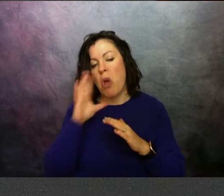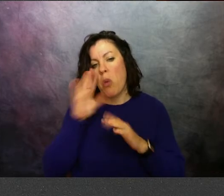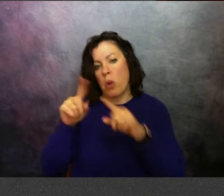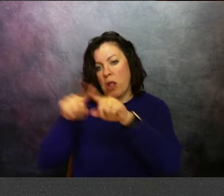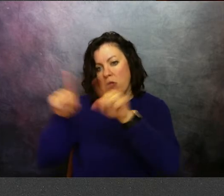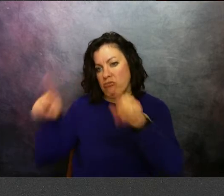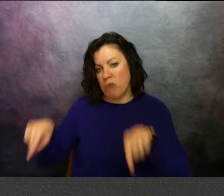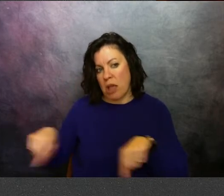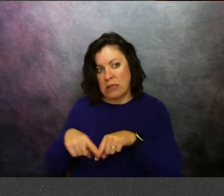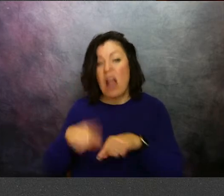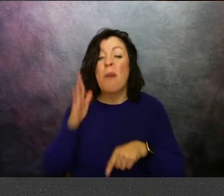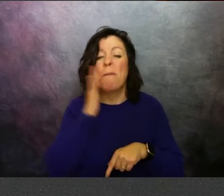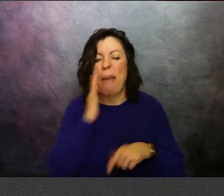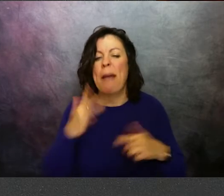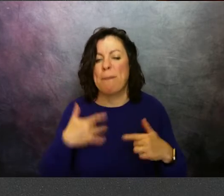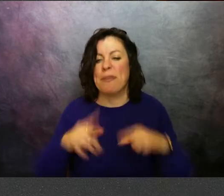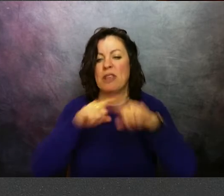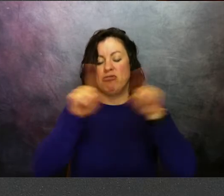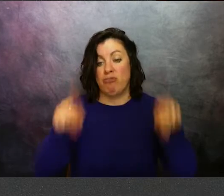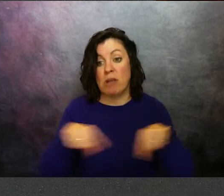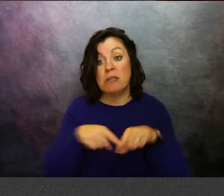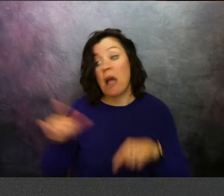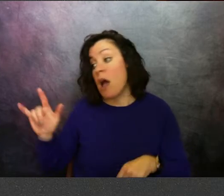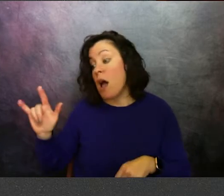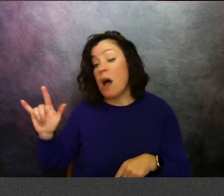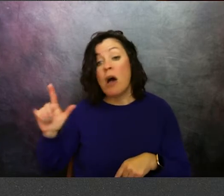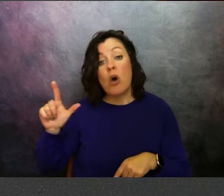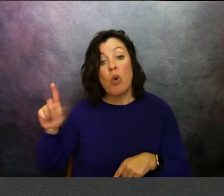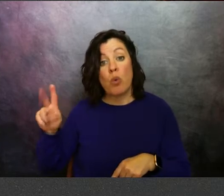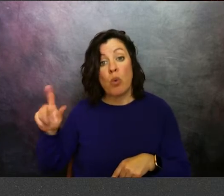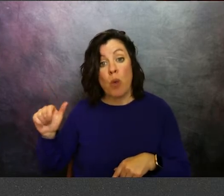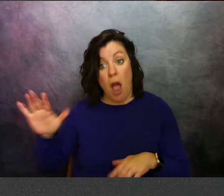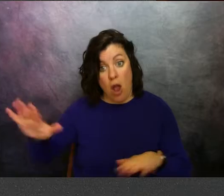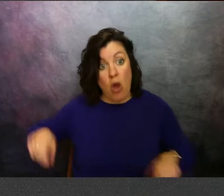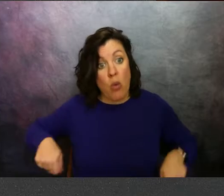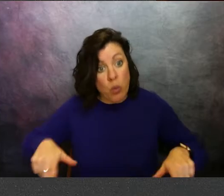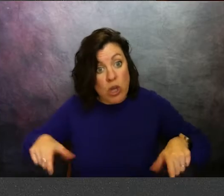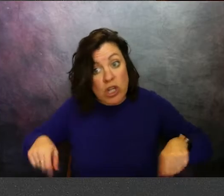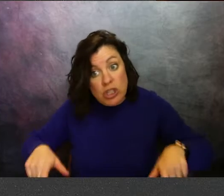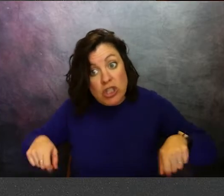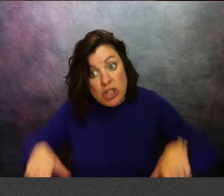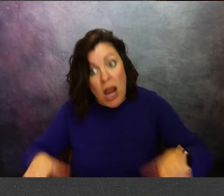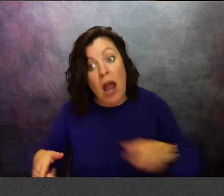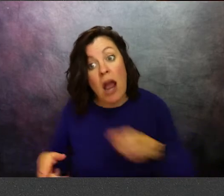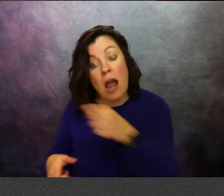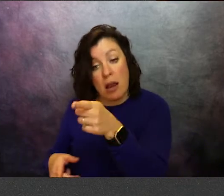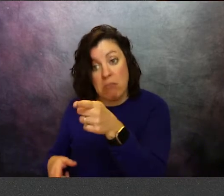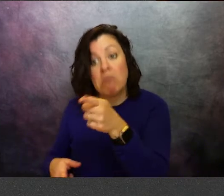And you can see she parked her wheelchair over here because when she's on her bed, she doesn't sit in her wheelchair on her bed.